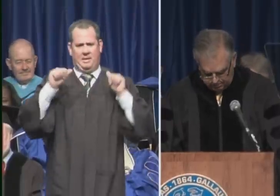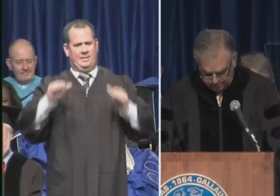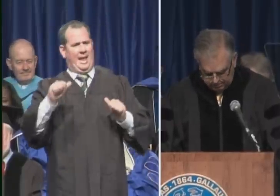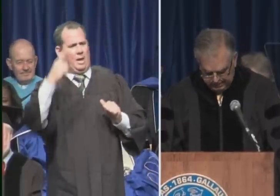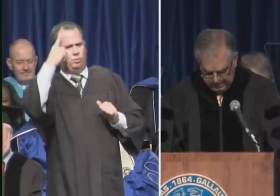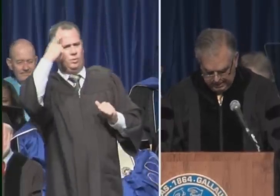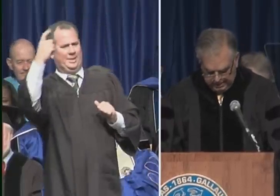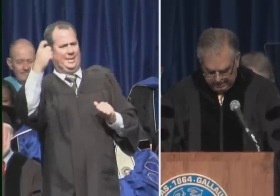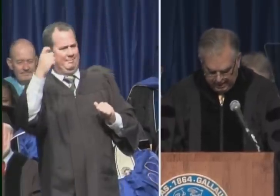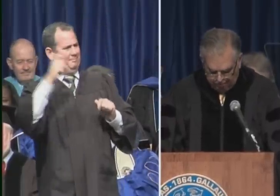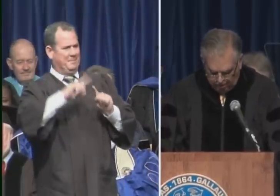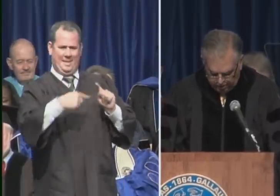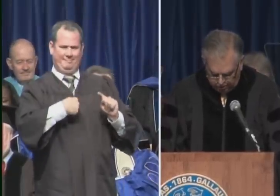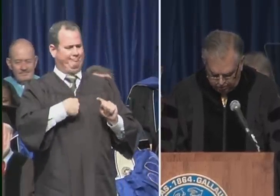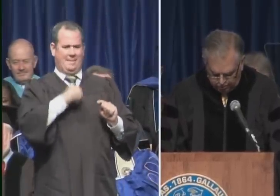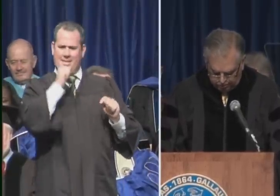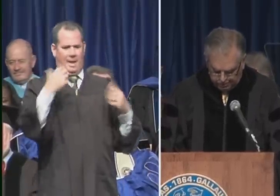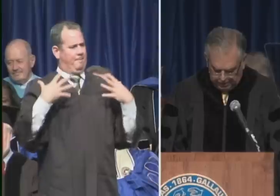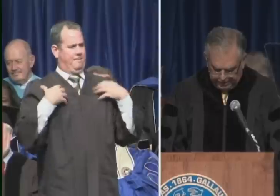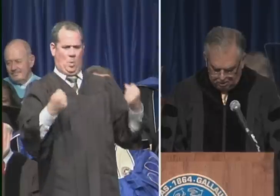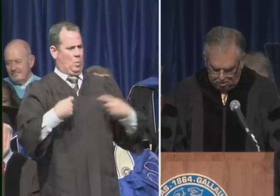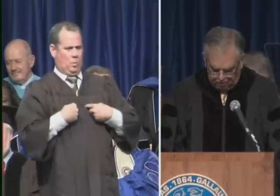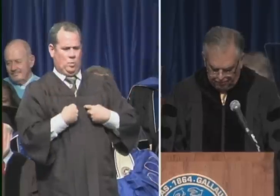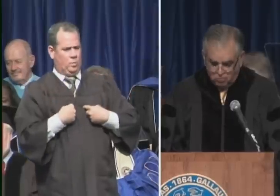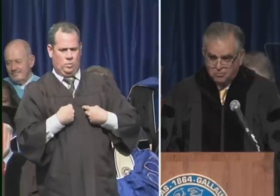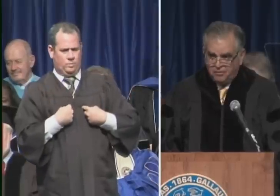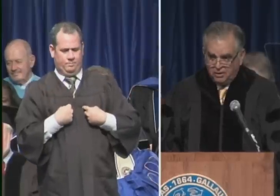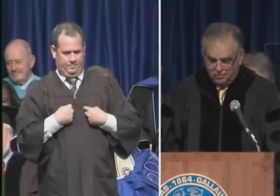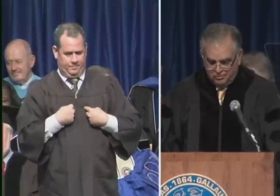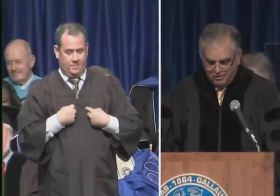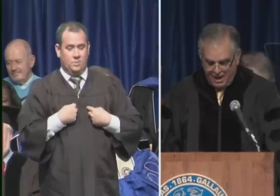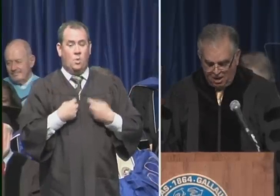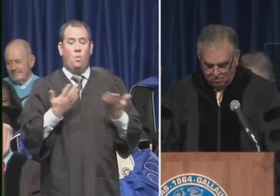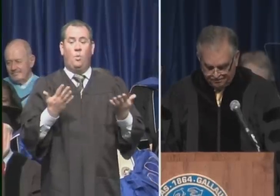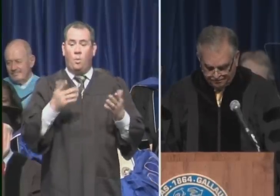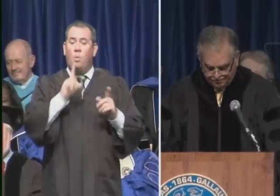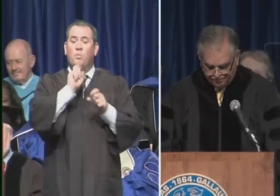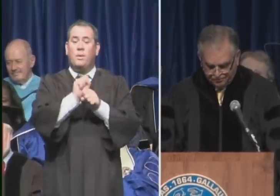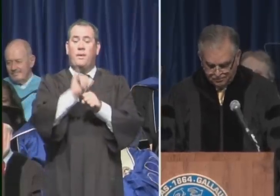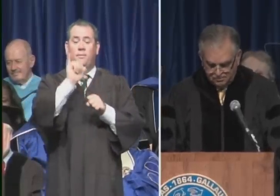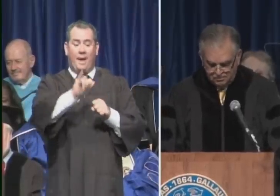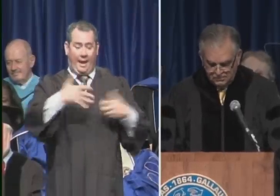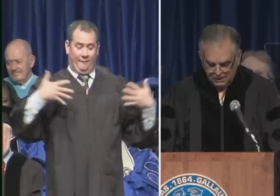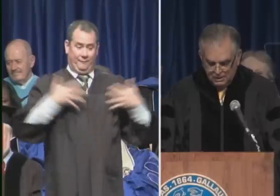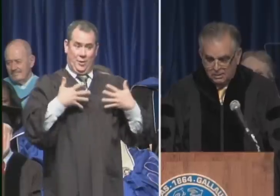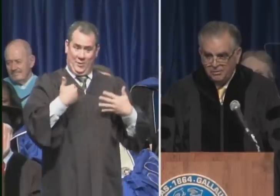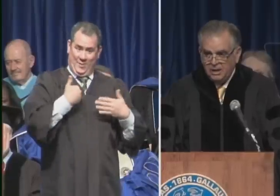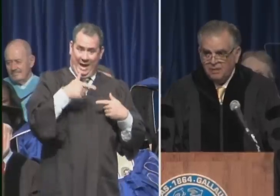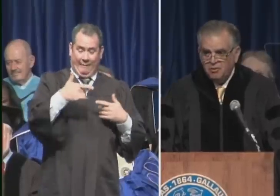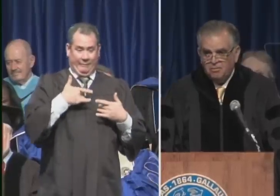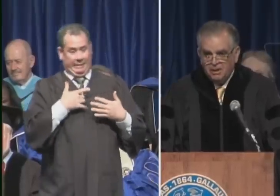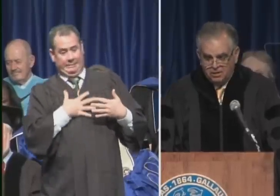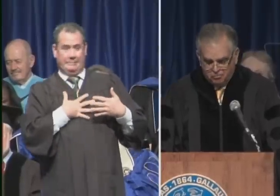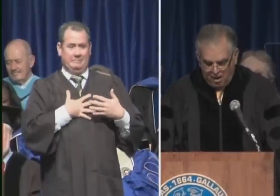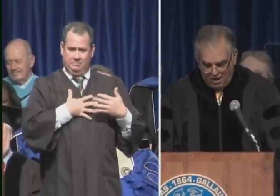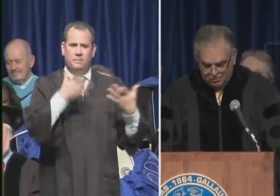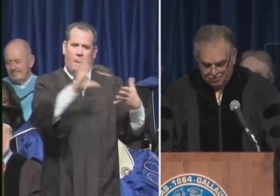I want you to let go of those fears now. Think of your biggest, wildest dream